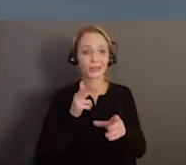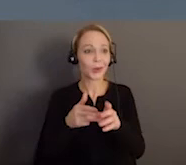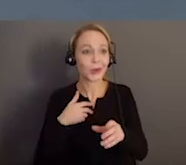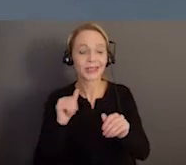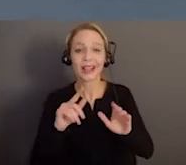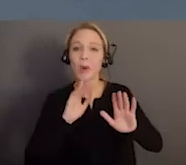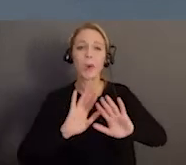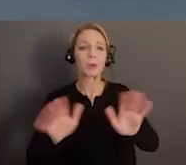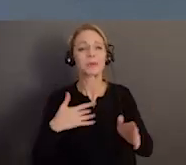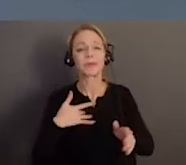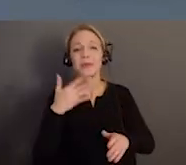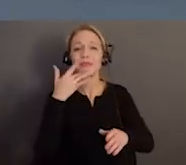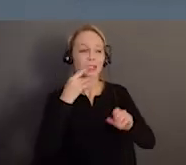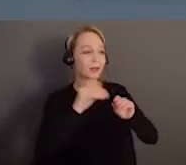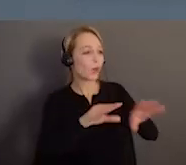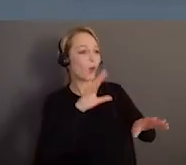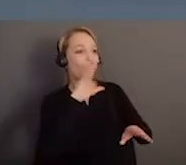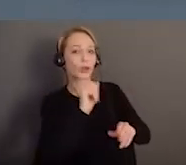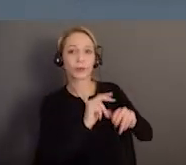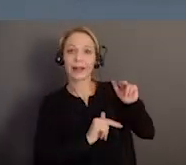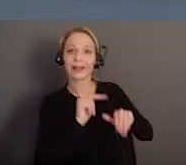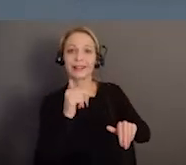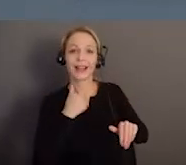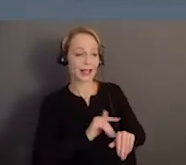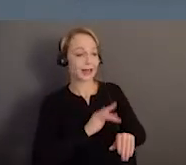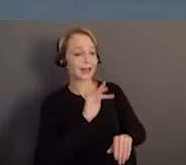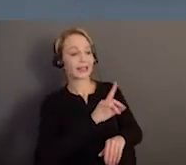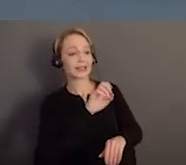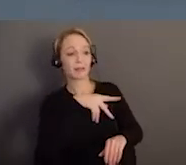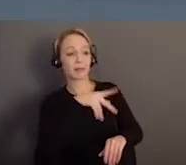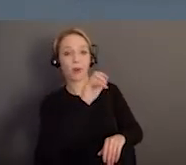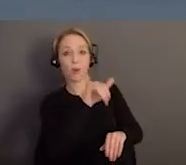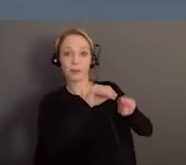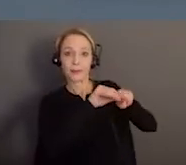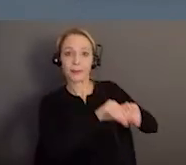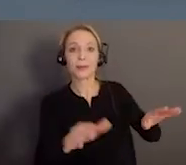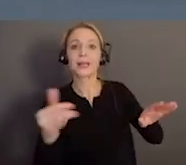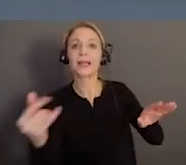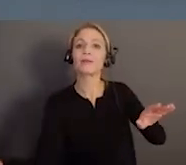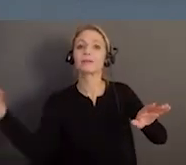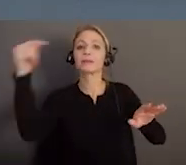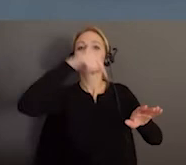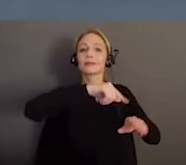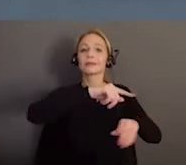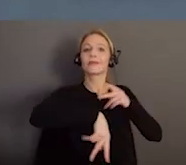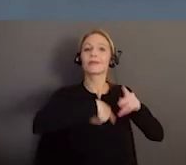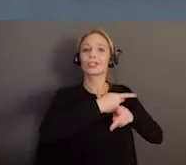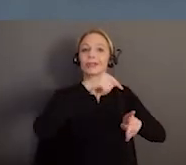HIT THE DEPLOY BUTTON AND NOW WE ROLLED BACK ON A